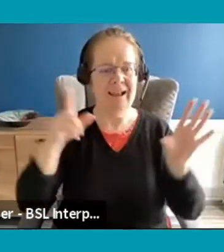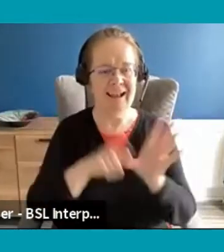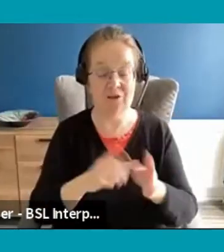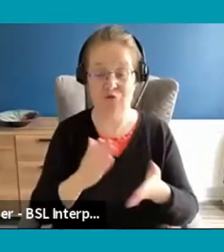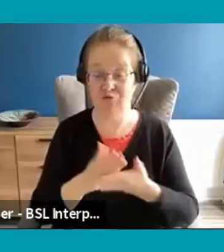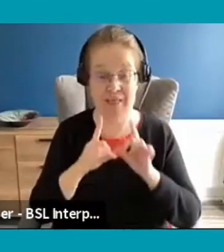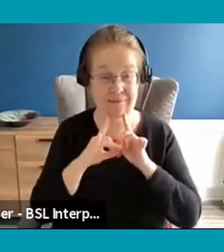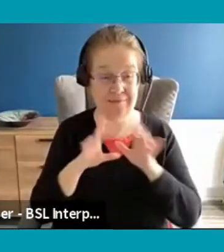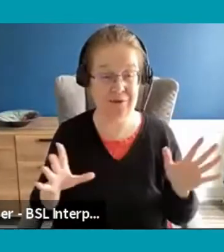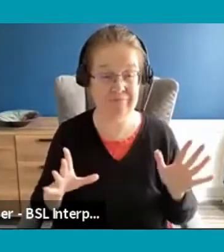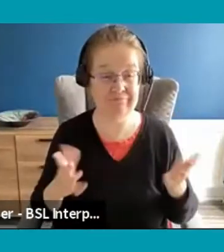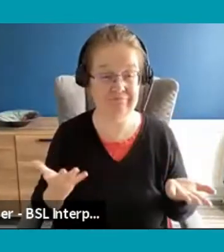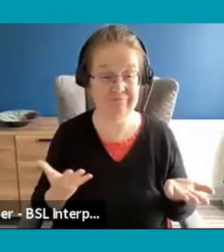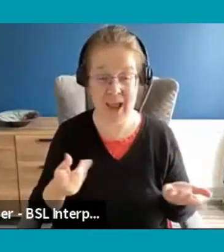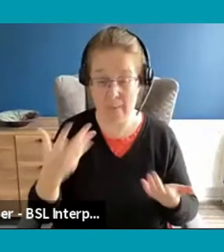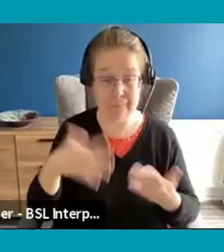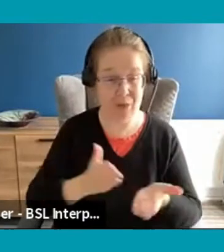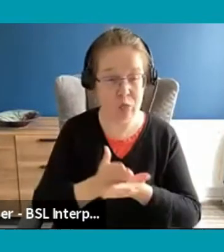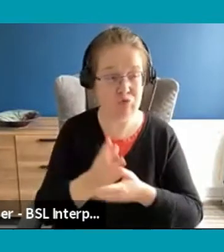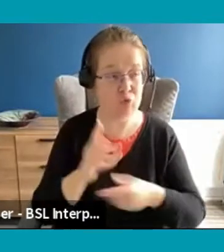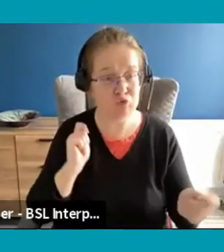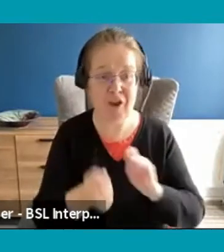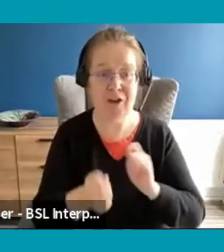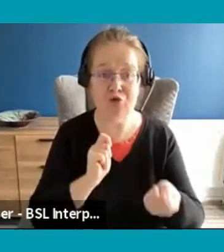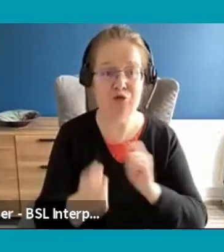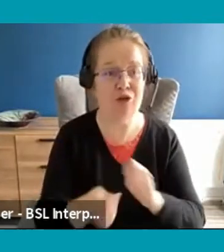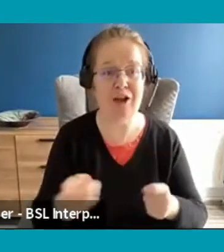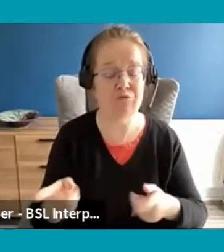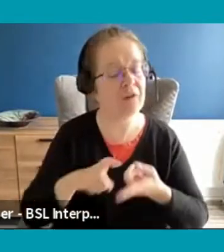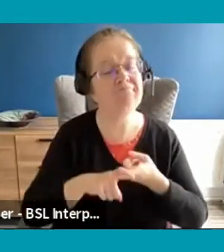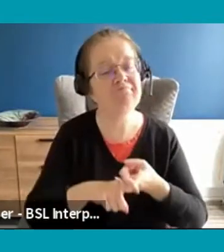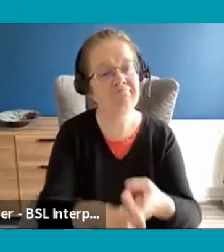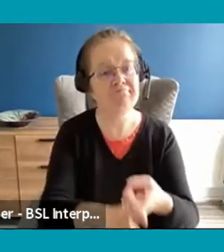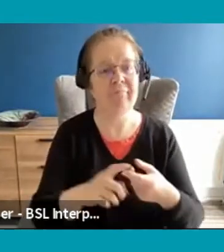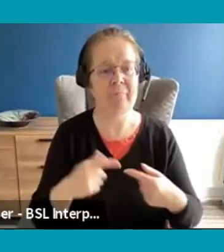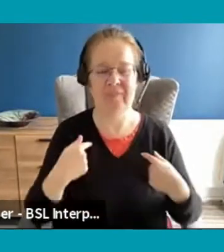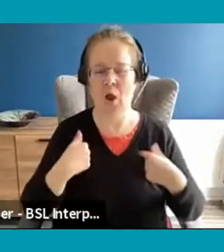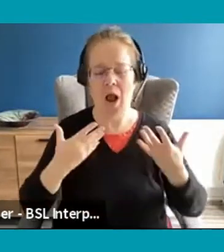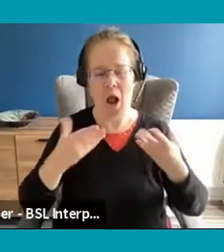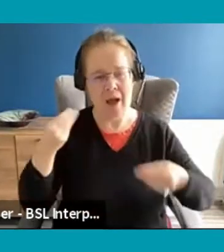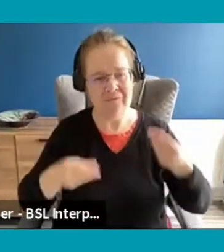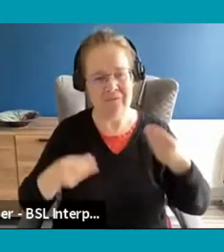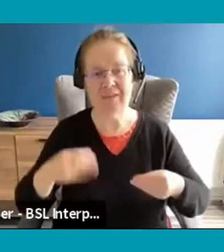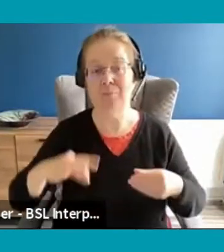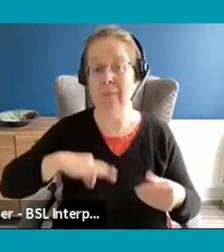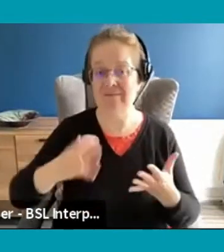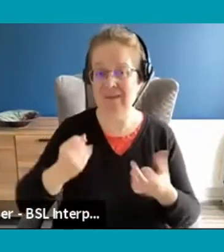people they've seen so many changes, and we have a huge range of flexible benefits so we can buy